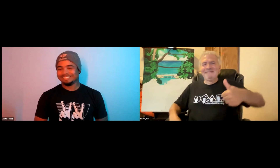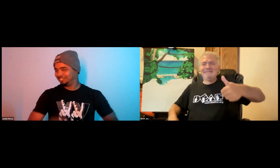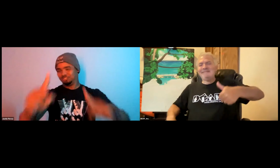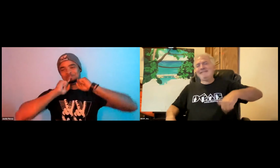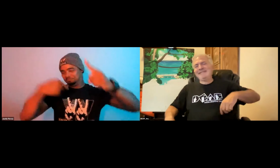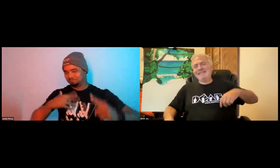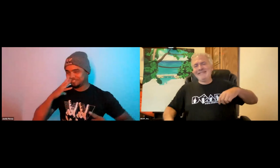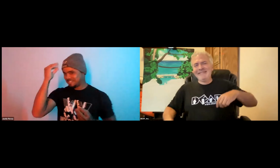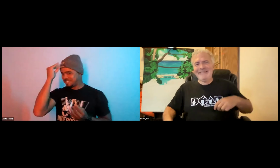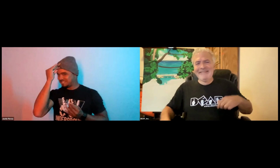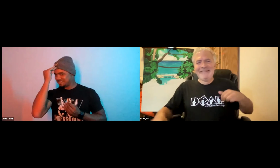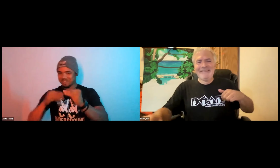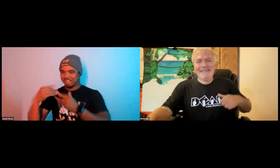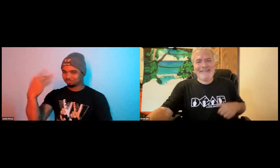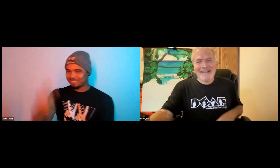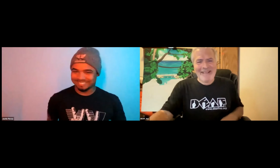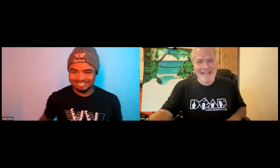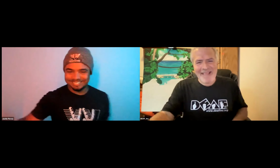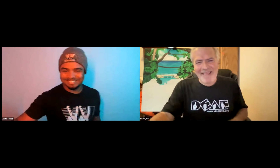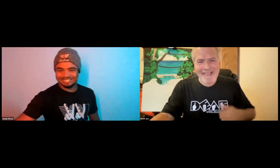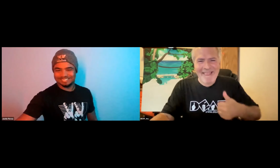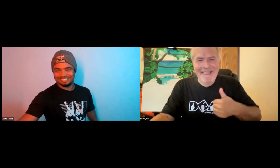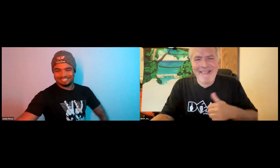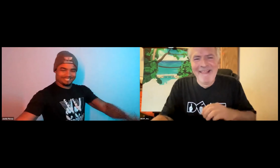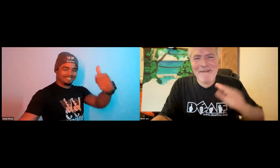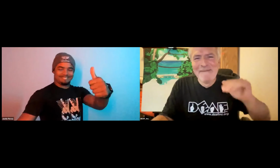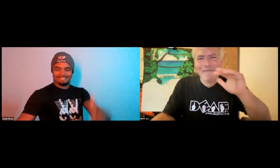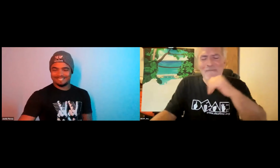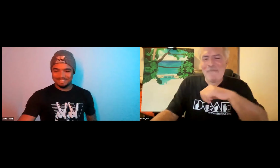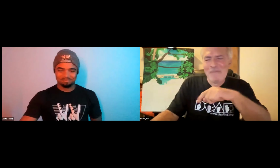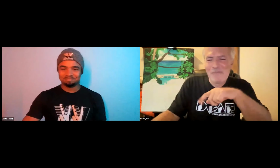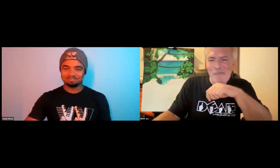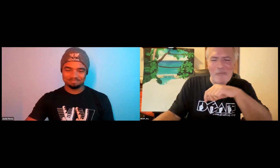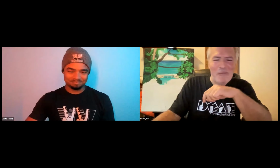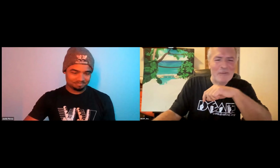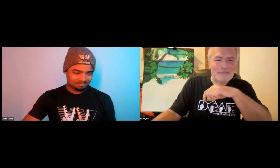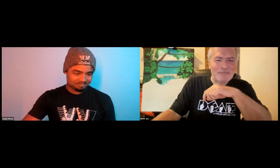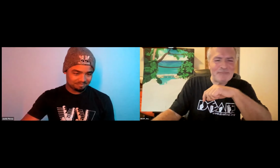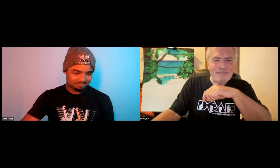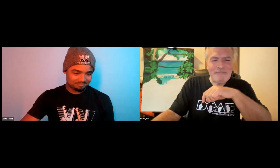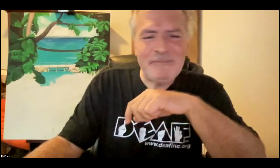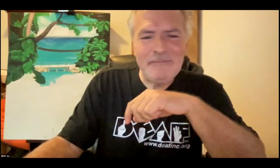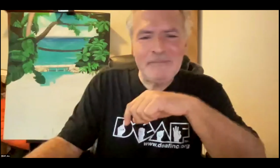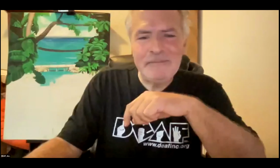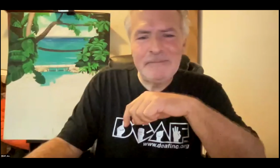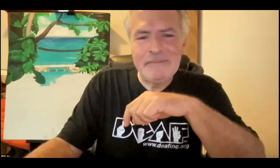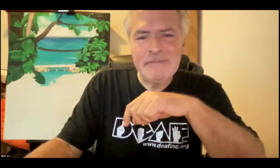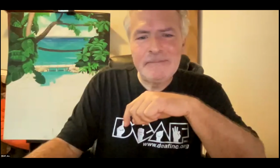Absolutely! Sure. Let me think about that one and develop a story! See you in a bit, Justin!